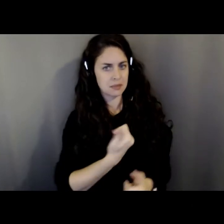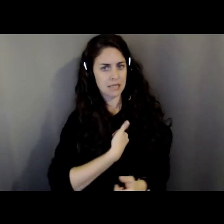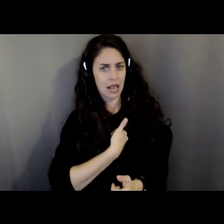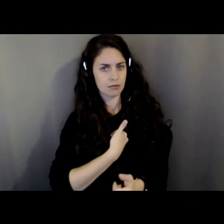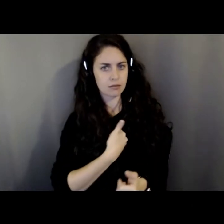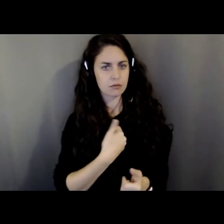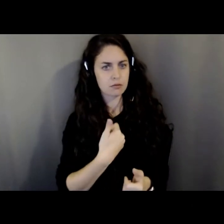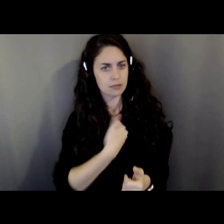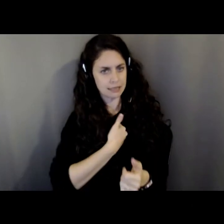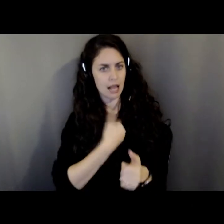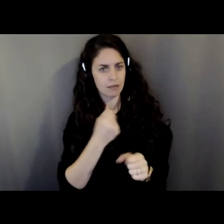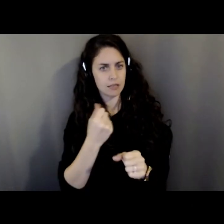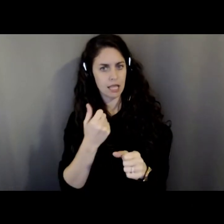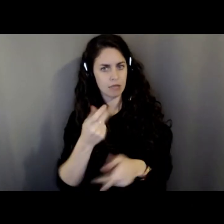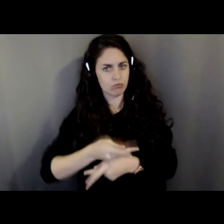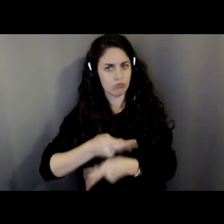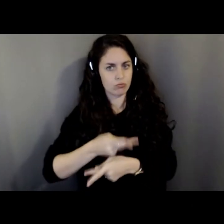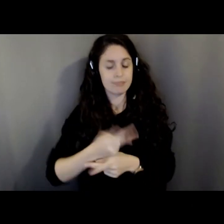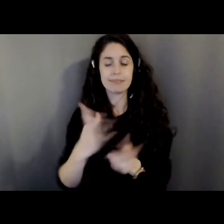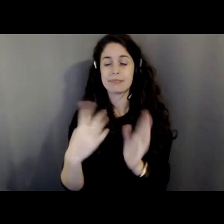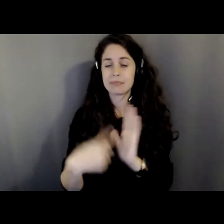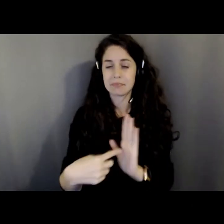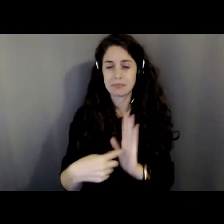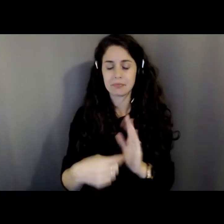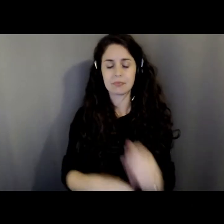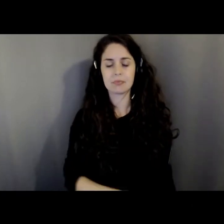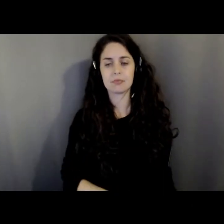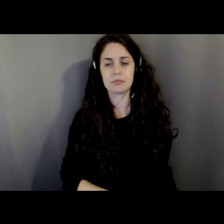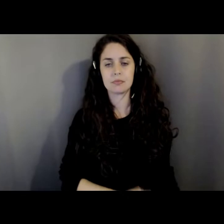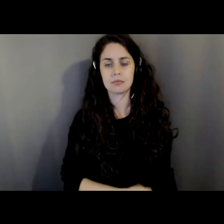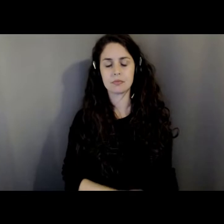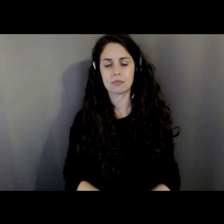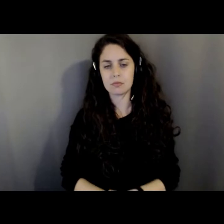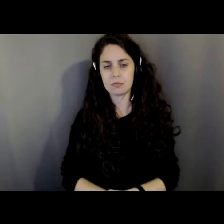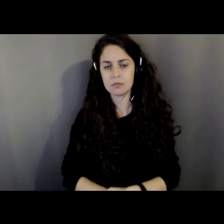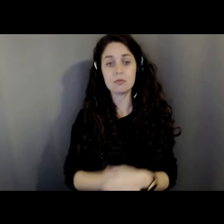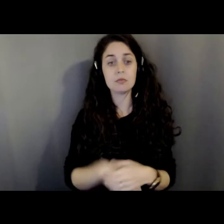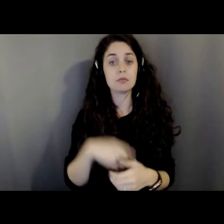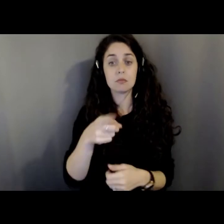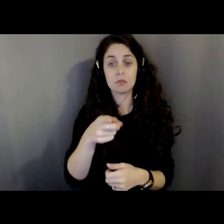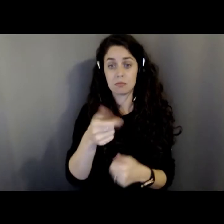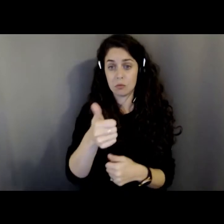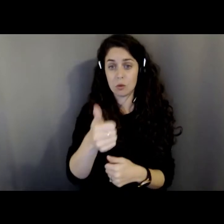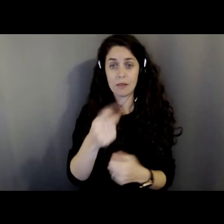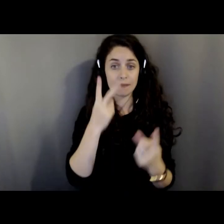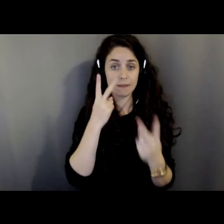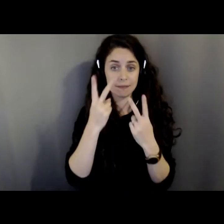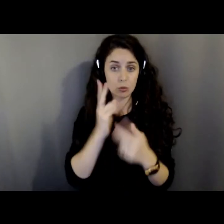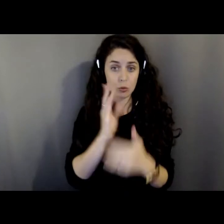need. An example would be if you have a visual impairment and someone offers to guide you,